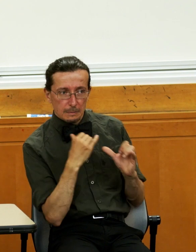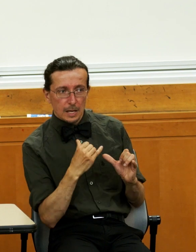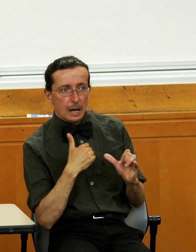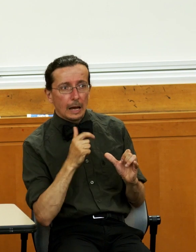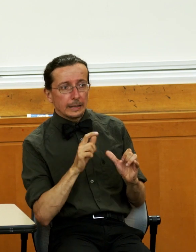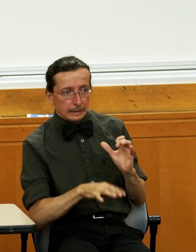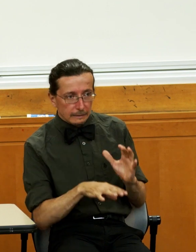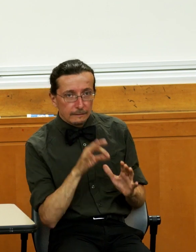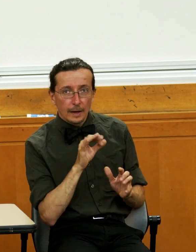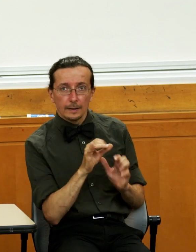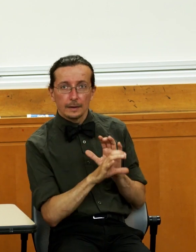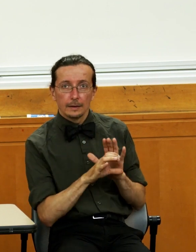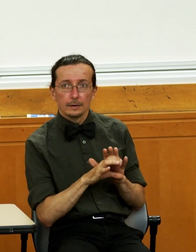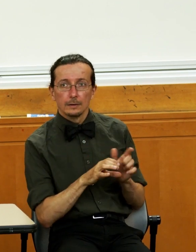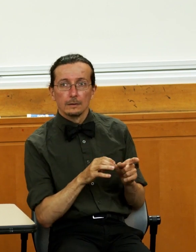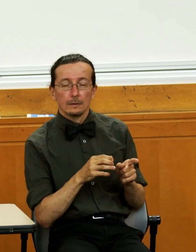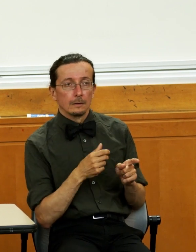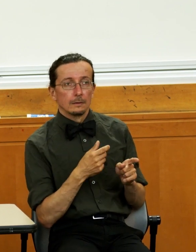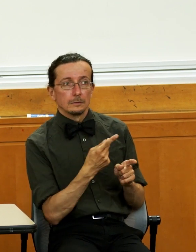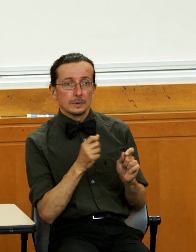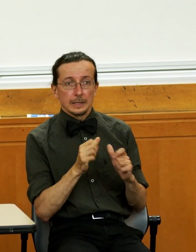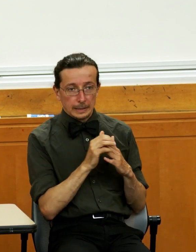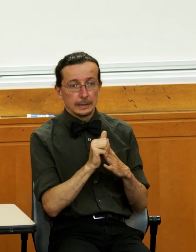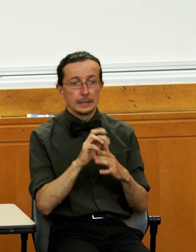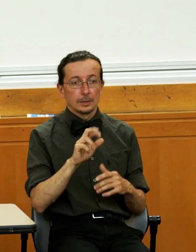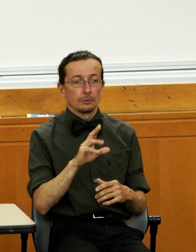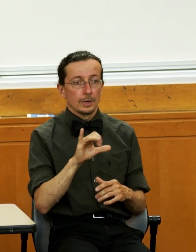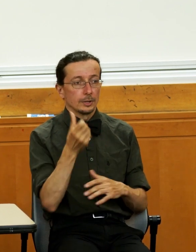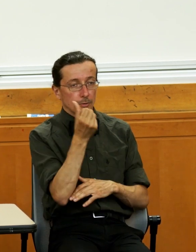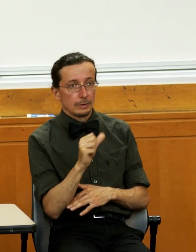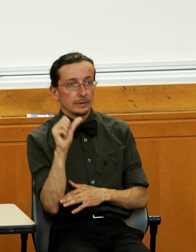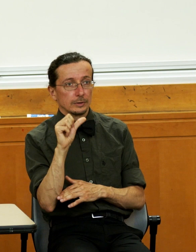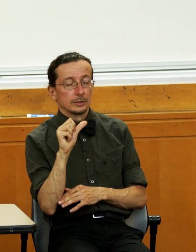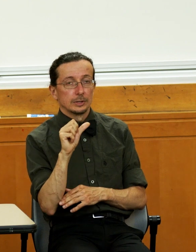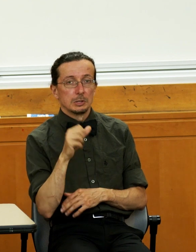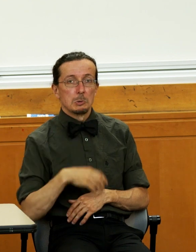so that they so that they can lead a racial revolution. Student then tells Bell that,